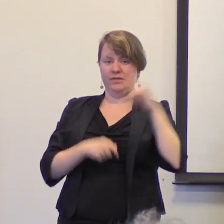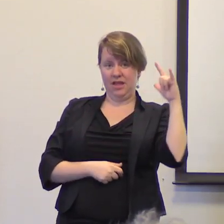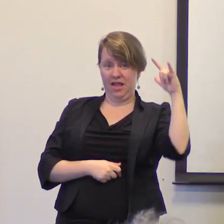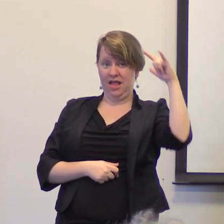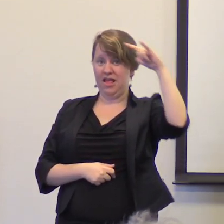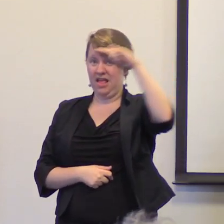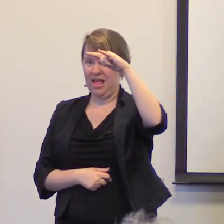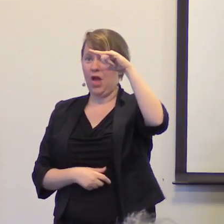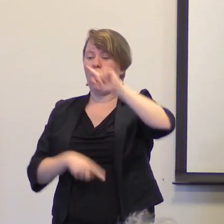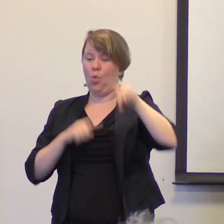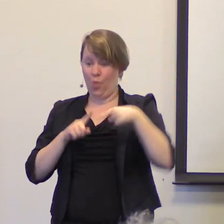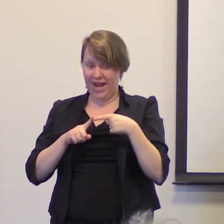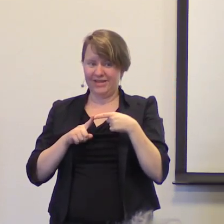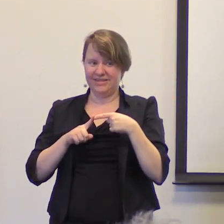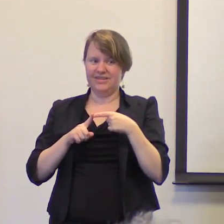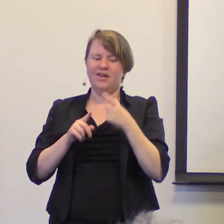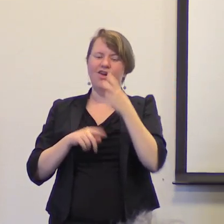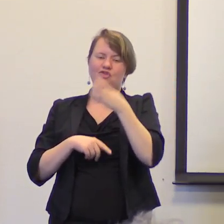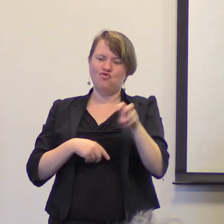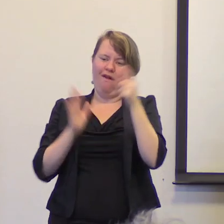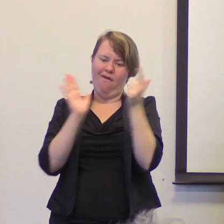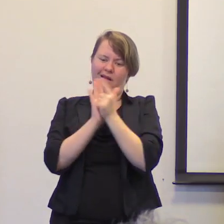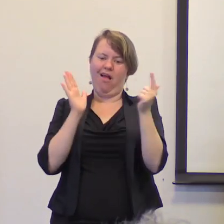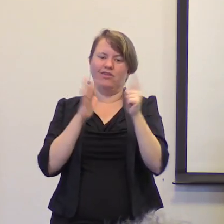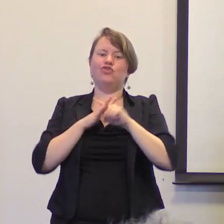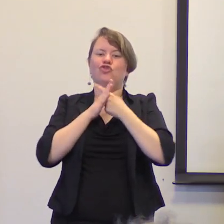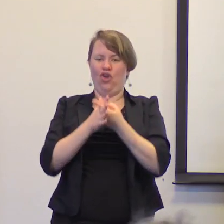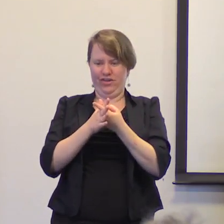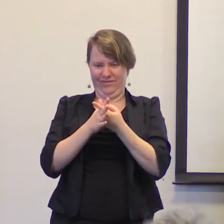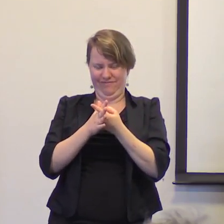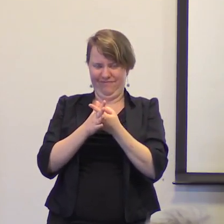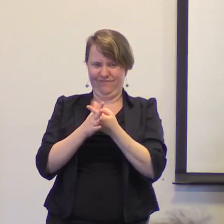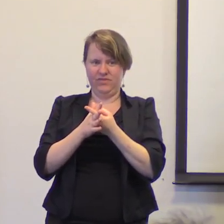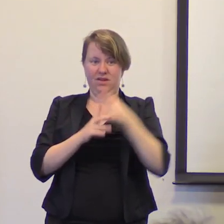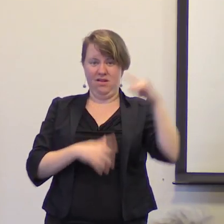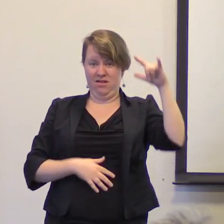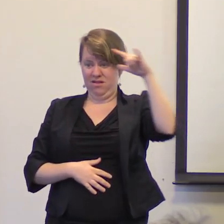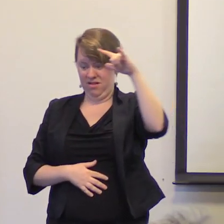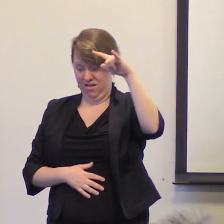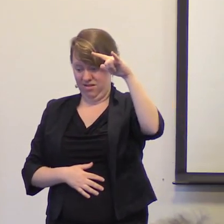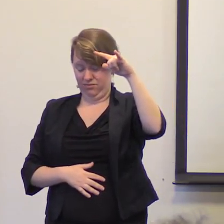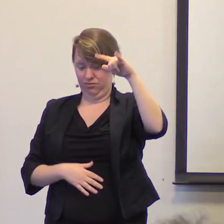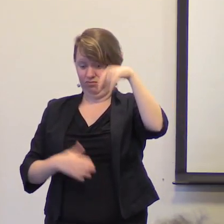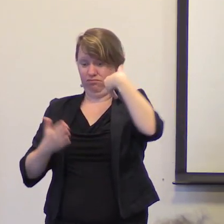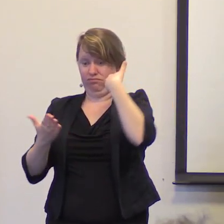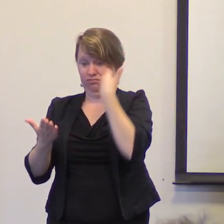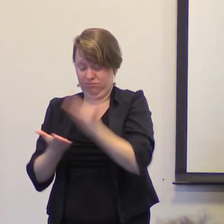of January 27 became effective. What happened to Hameed when he arrived in the United States, he had been so looking